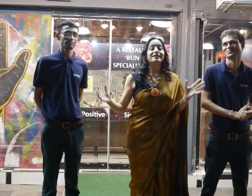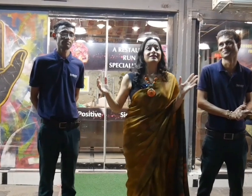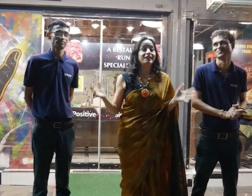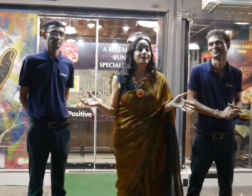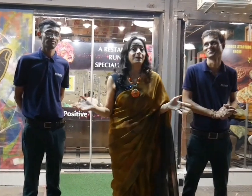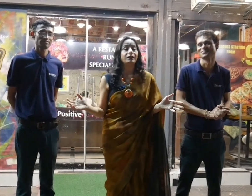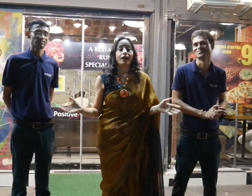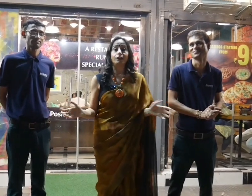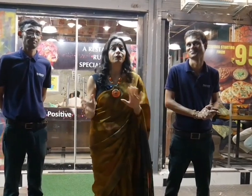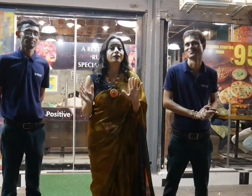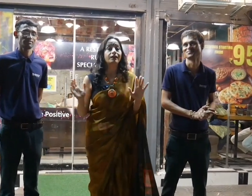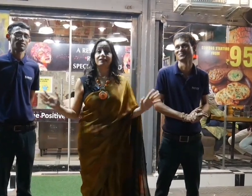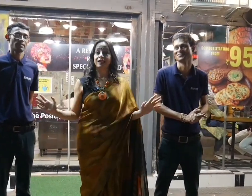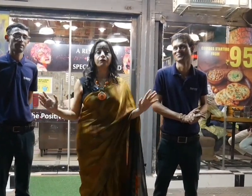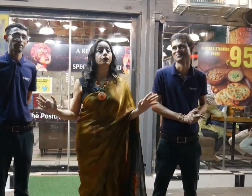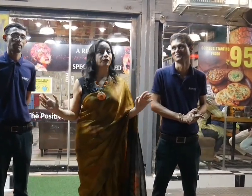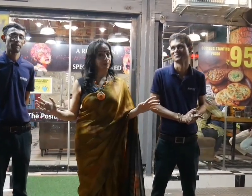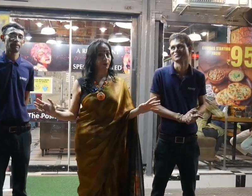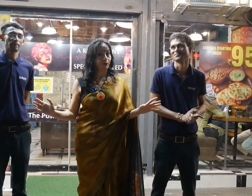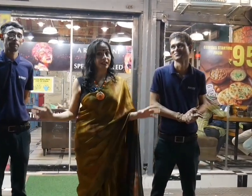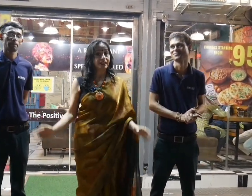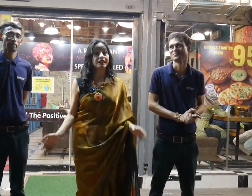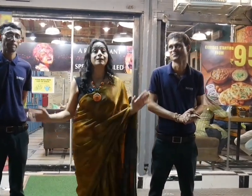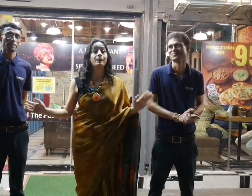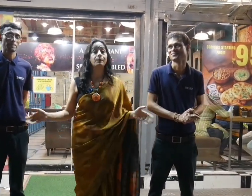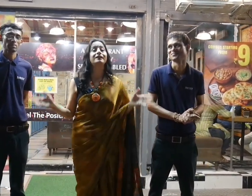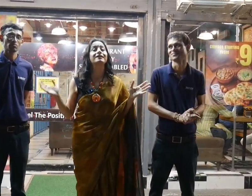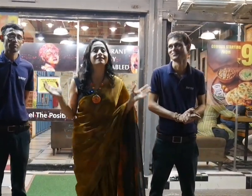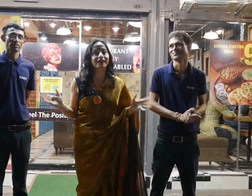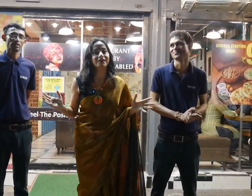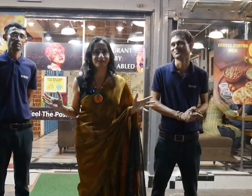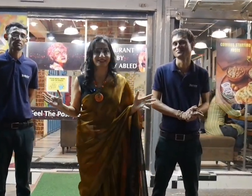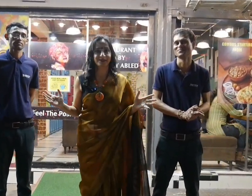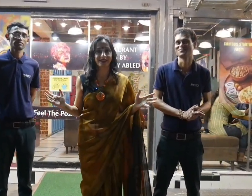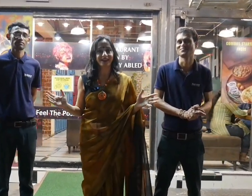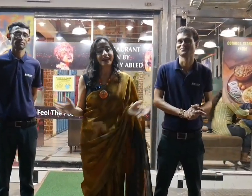Because these people are not asking for your support these people deserve it